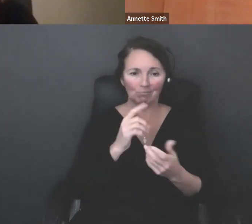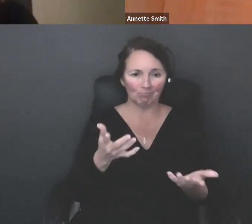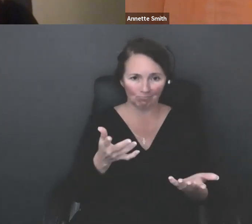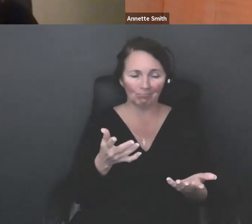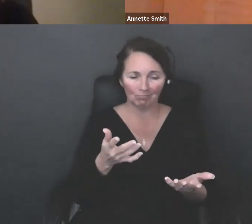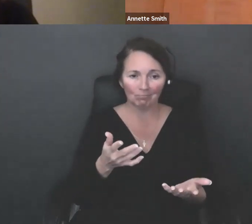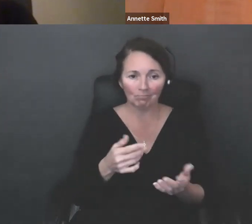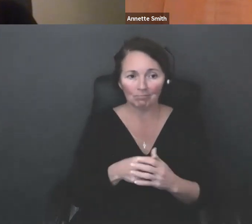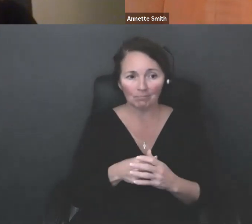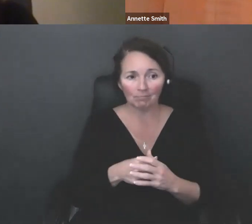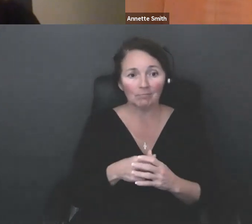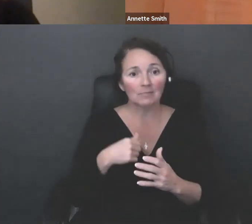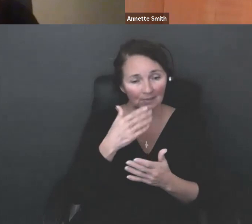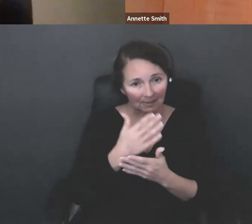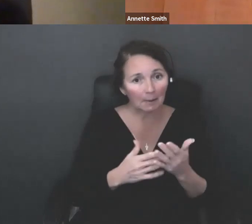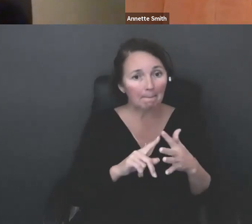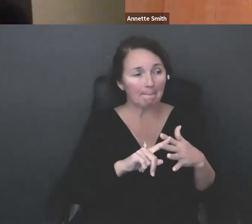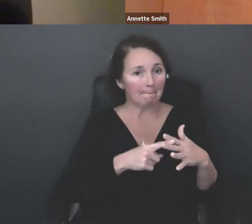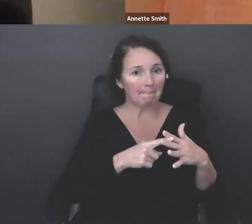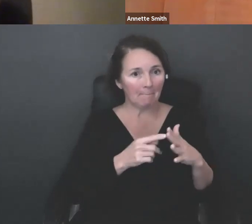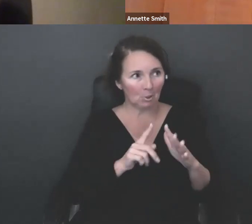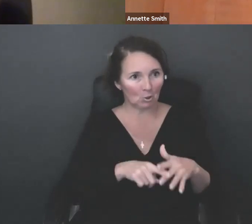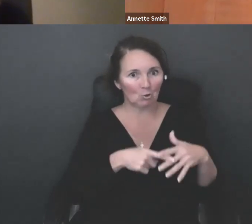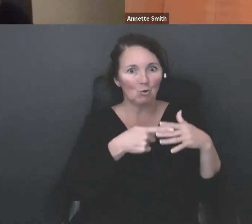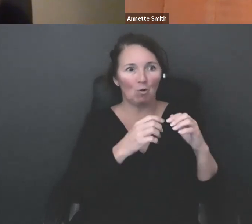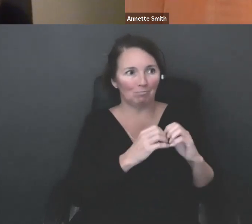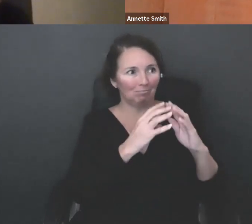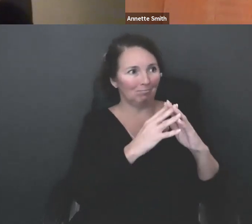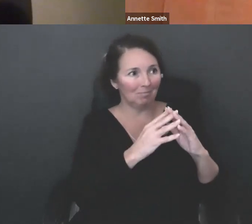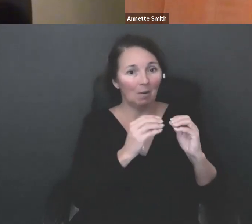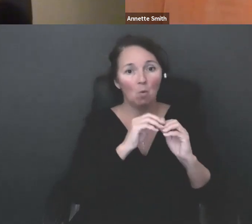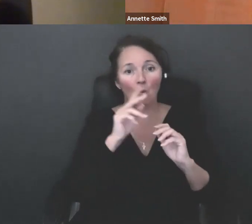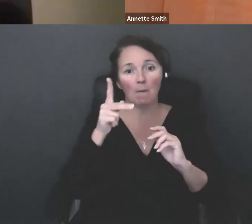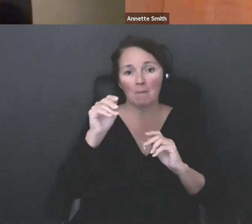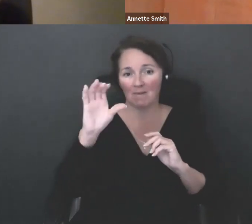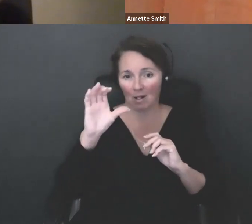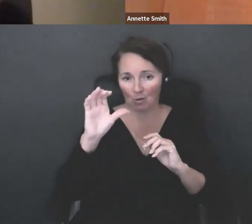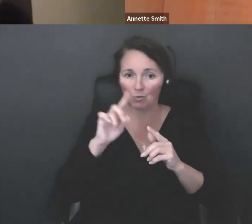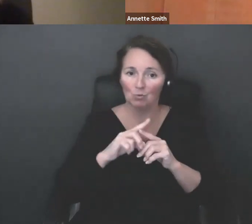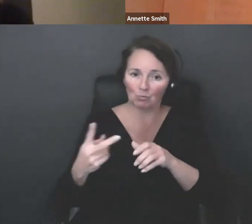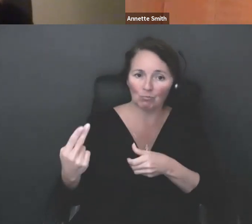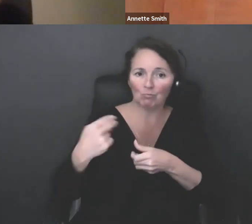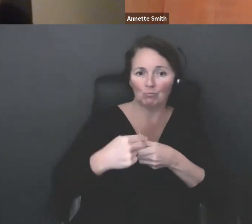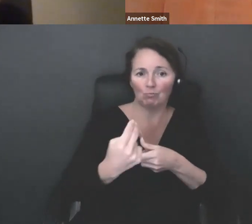black researchers in the field. So that really needs to change. I think there are some initiatives happening